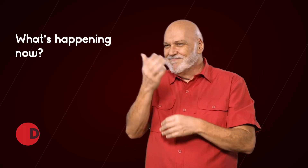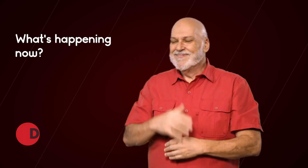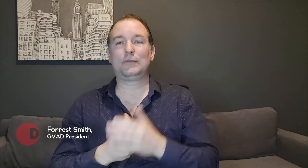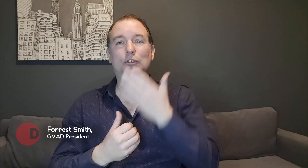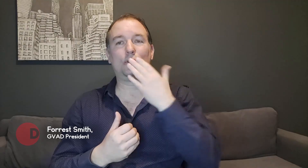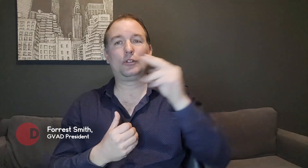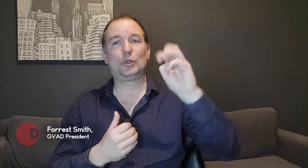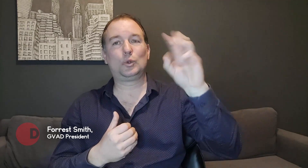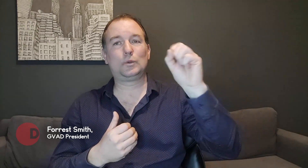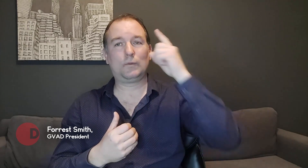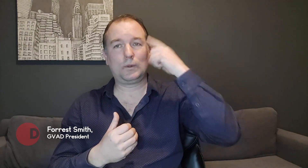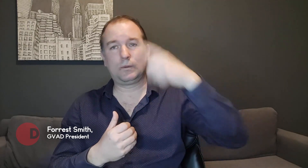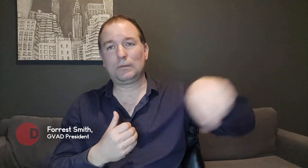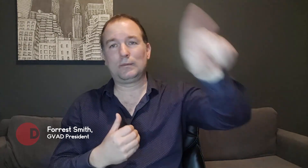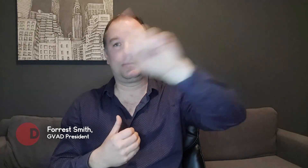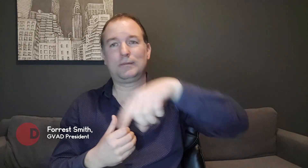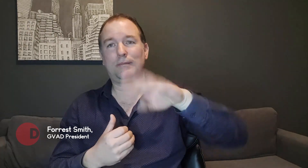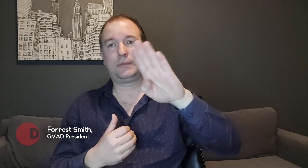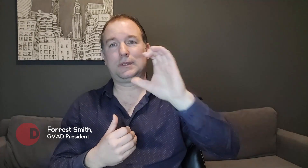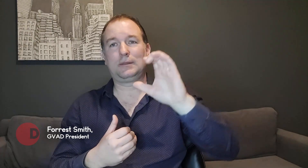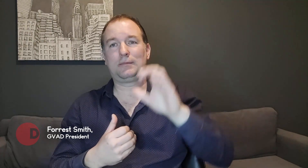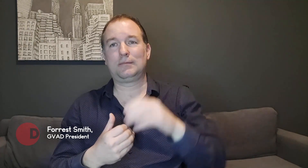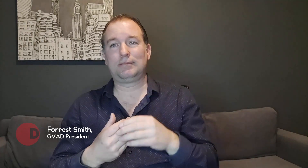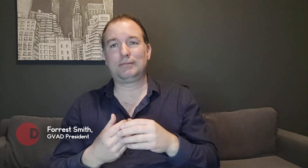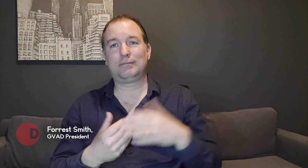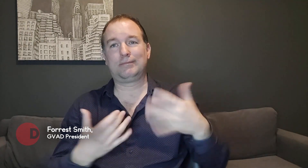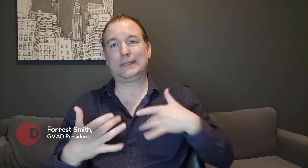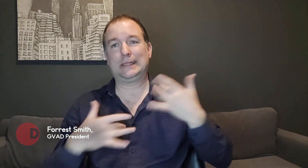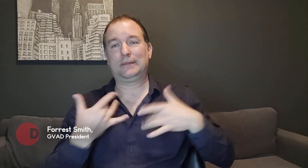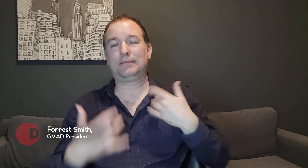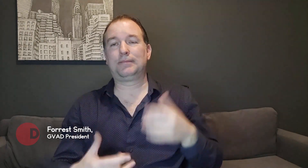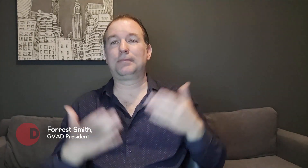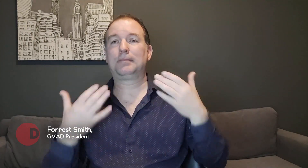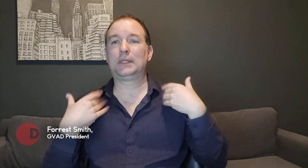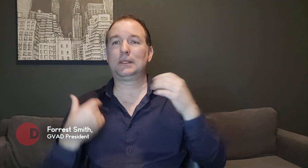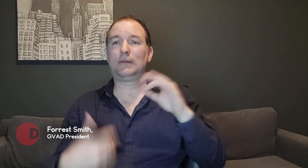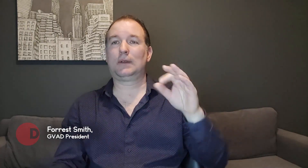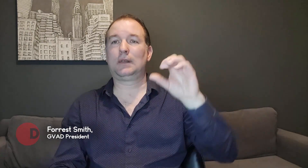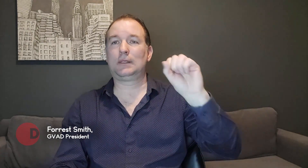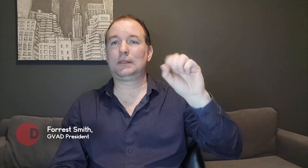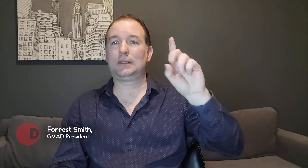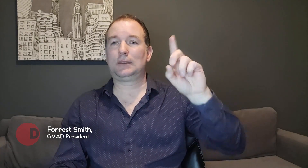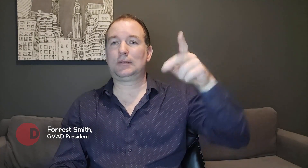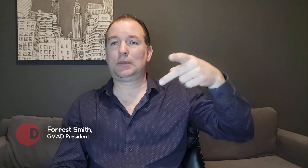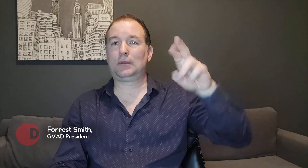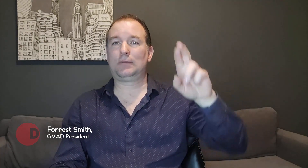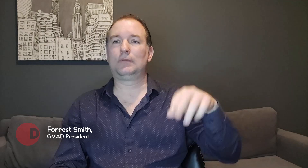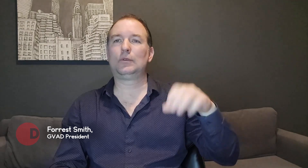[Forrest]: Good news for all of you in BC - the Minister of Social